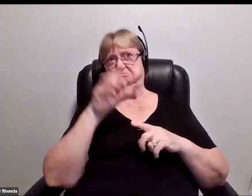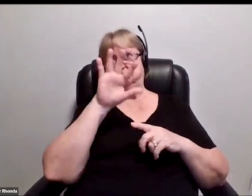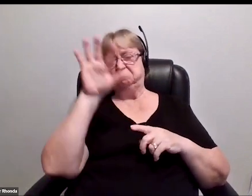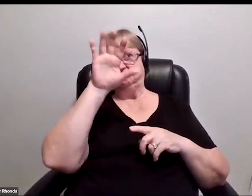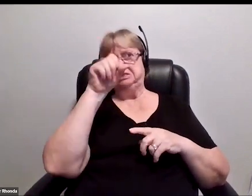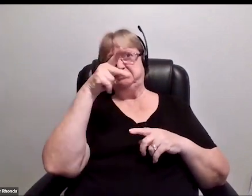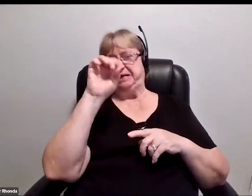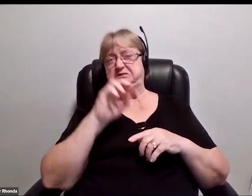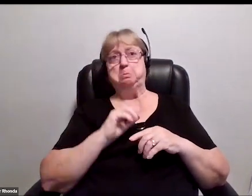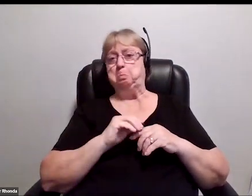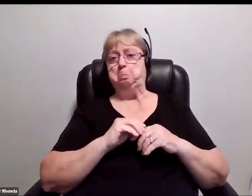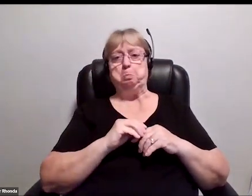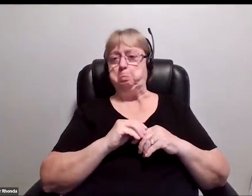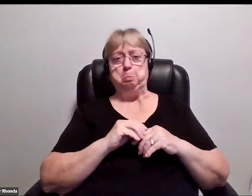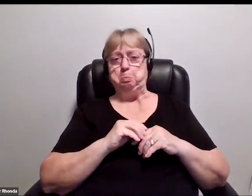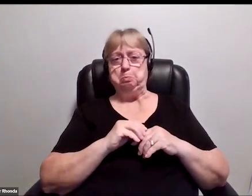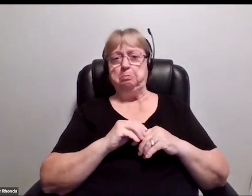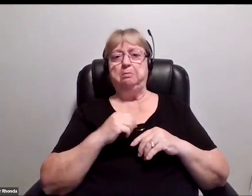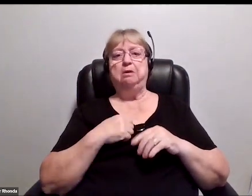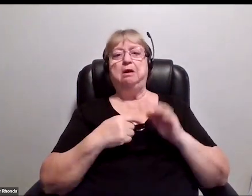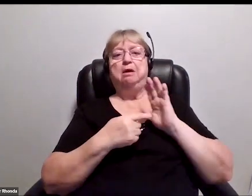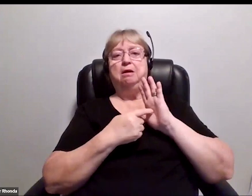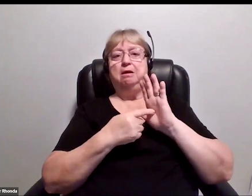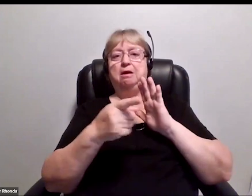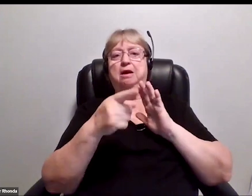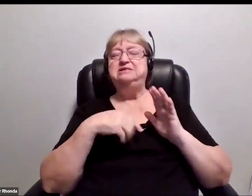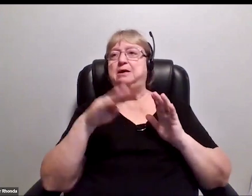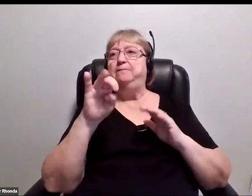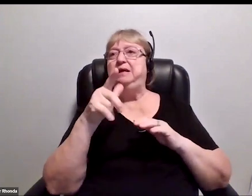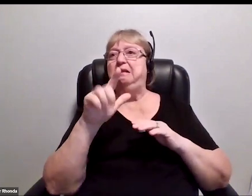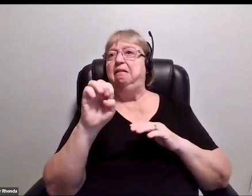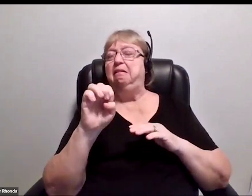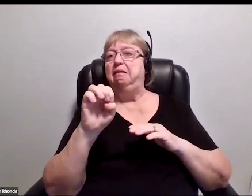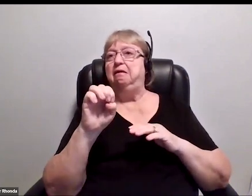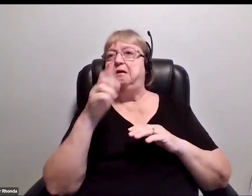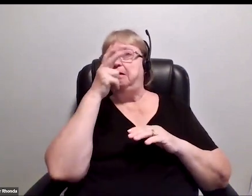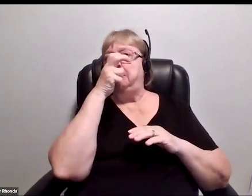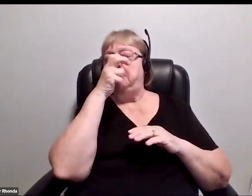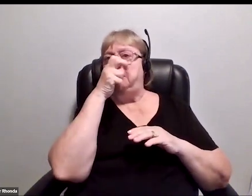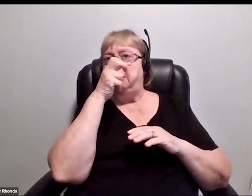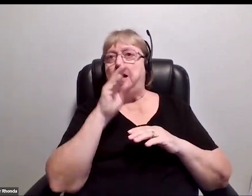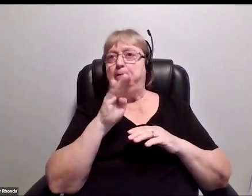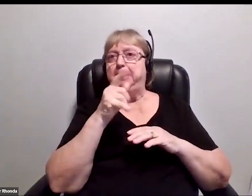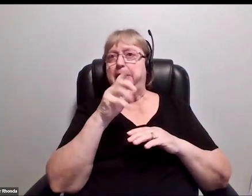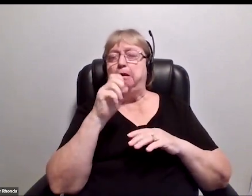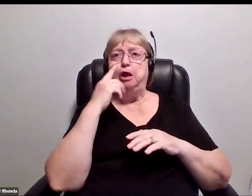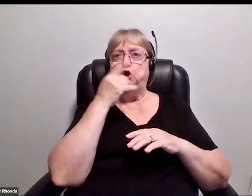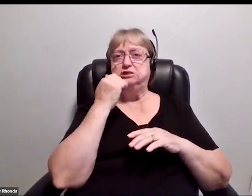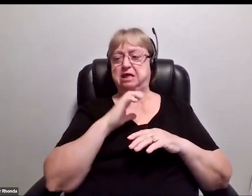It is actually, I'm going to show an image. It is a beetle. It is a beetle that looks a little bit like a cottony cushion,